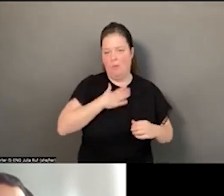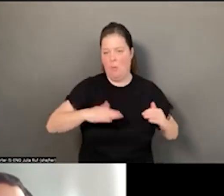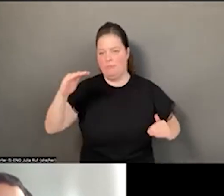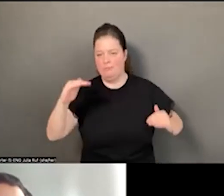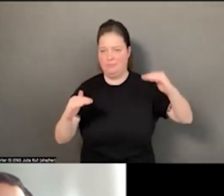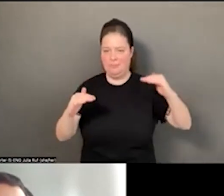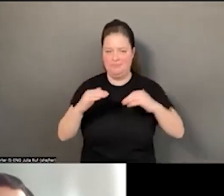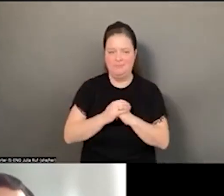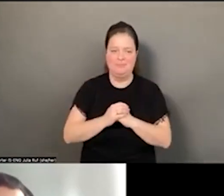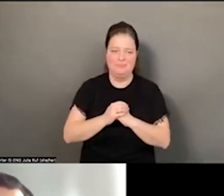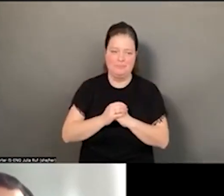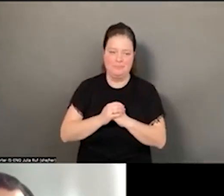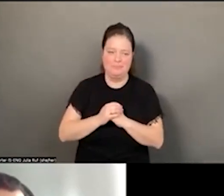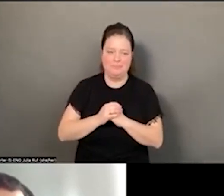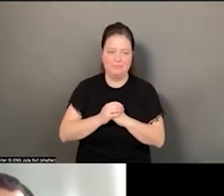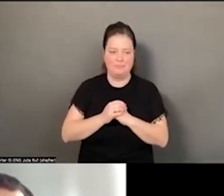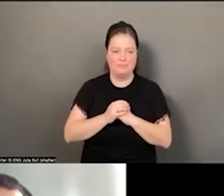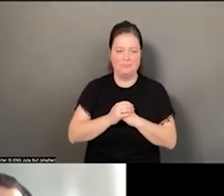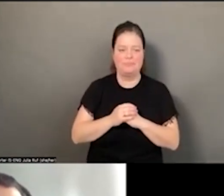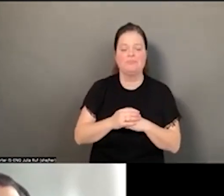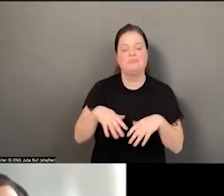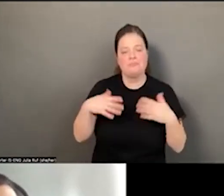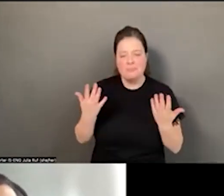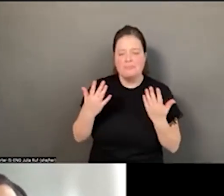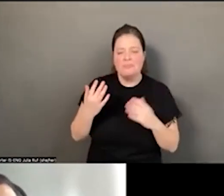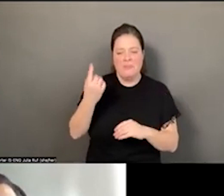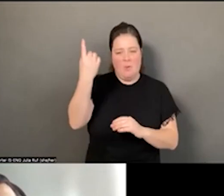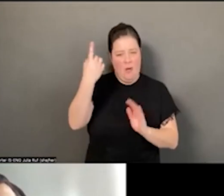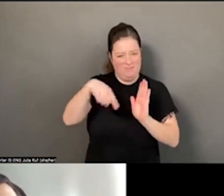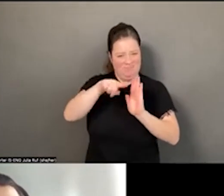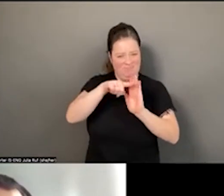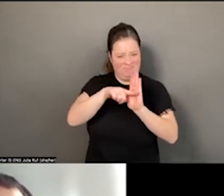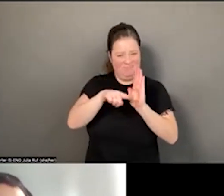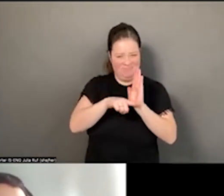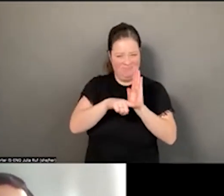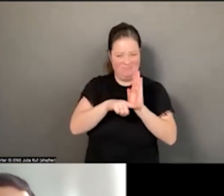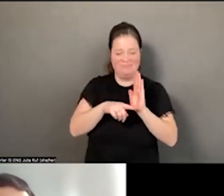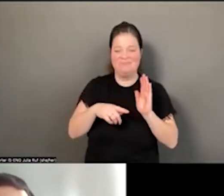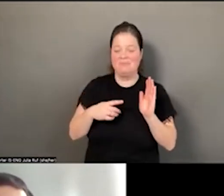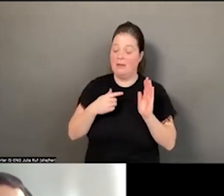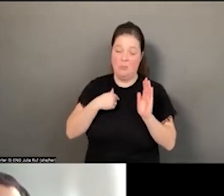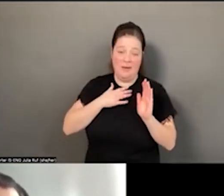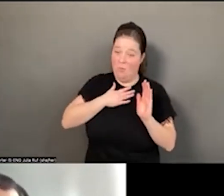on Combating Violence Against Women, because we want to ban practices such as